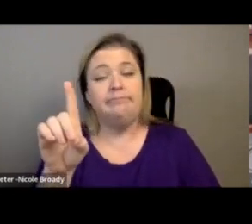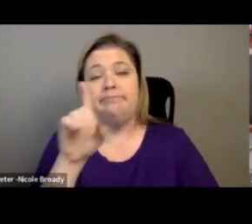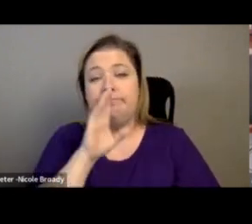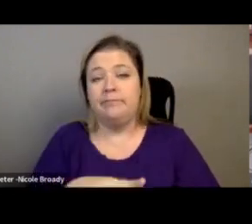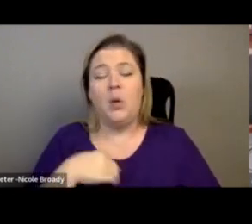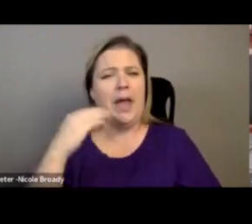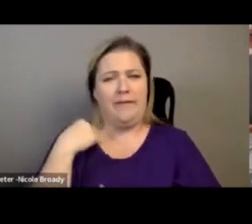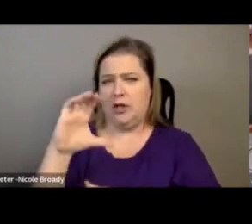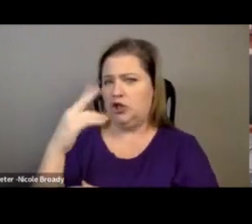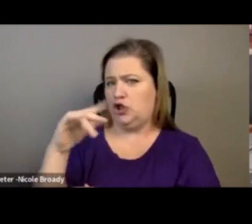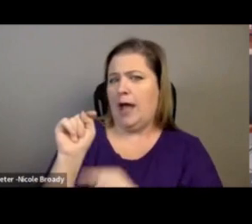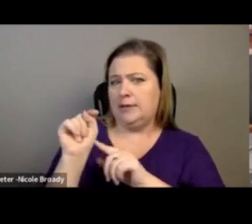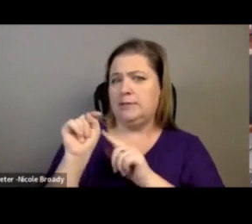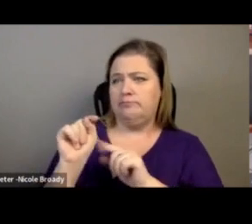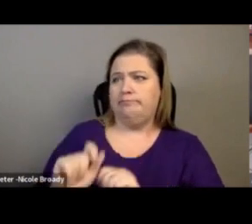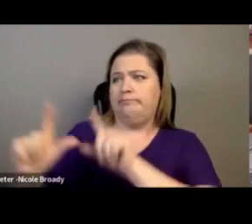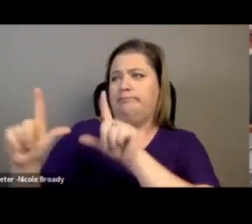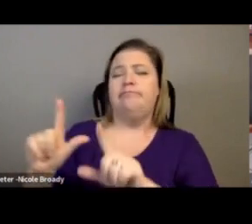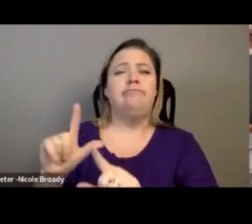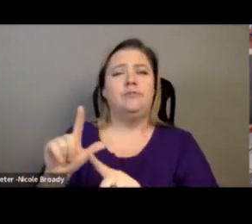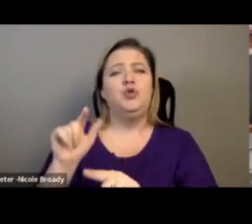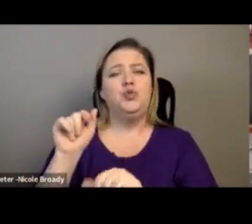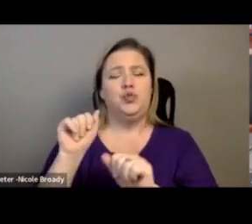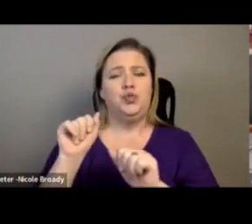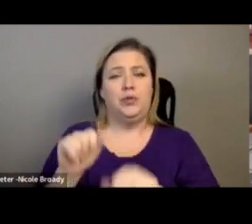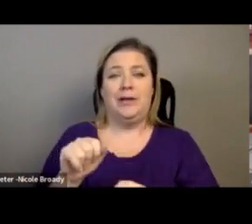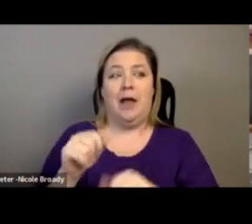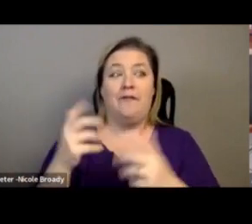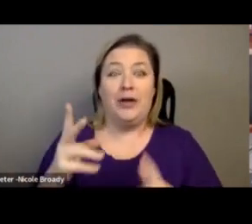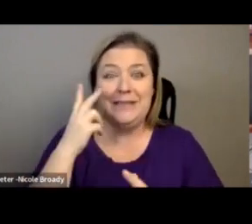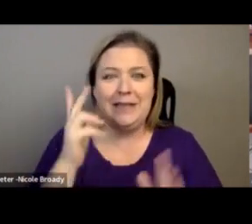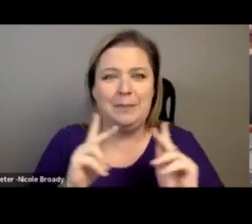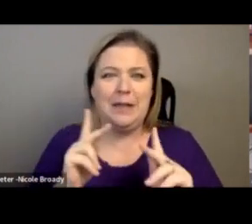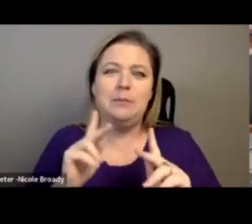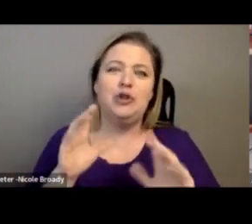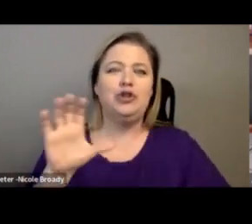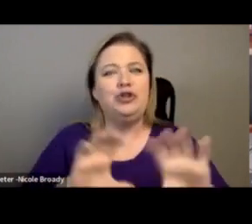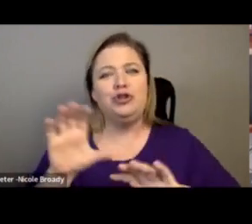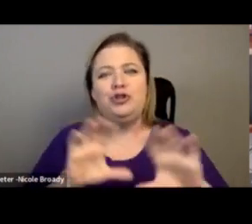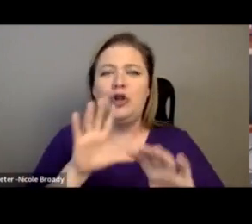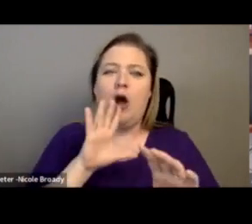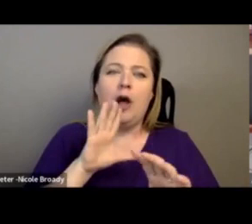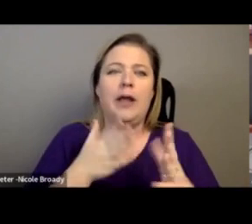feature open. And I'm delighted to see that people are starting to engage in the chat section. I